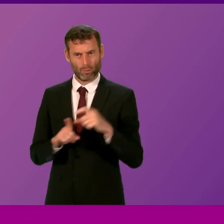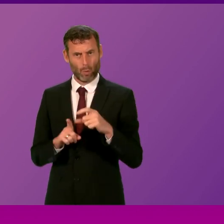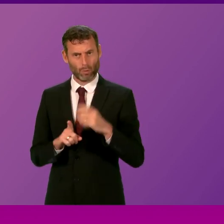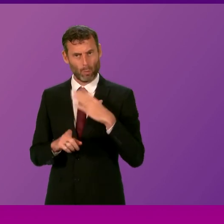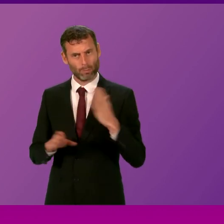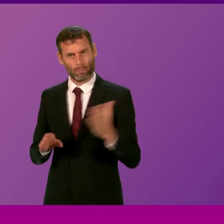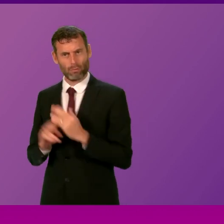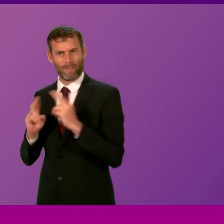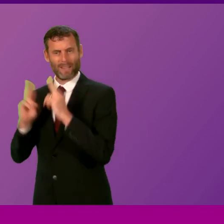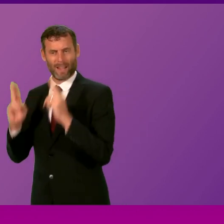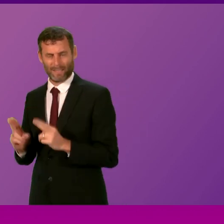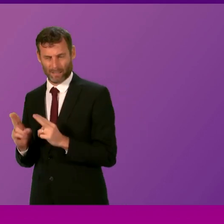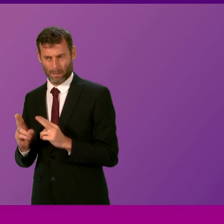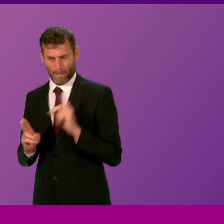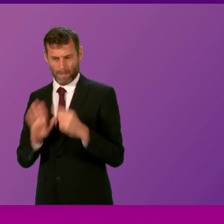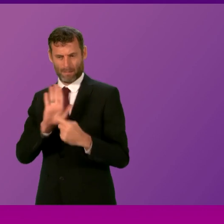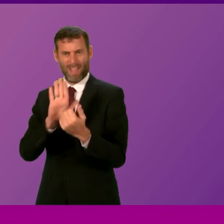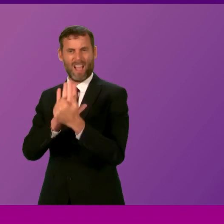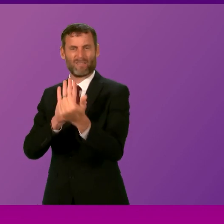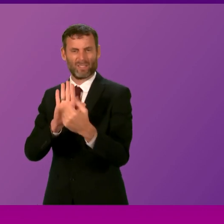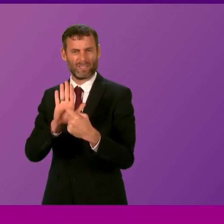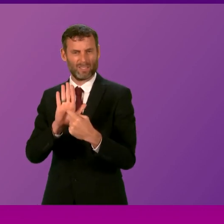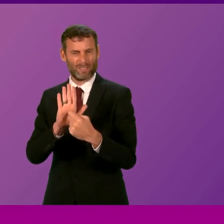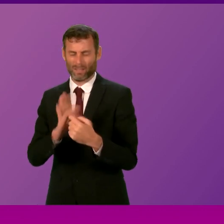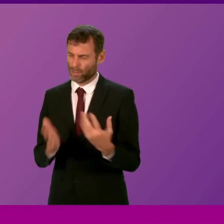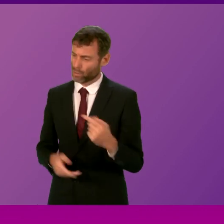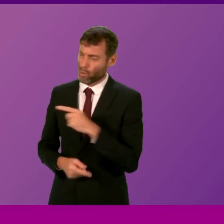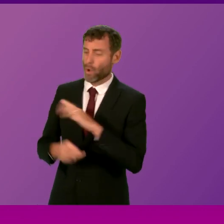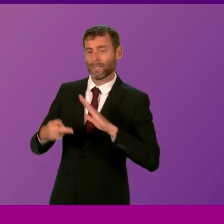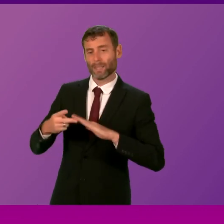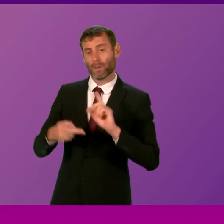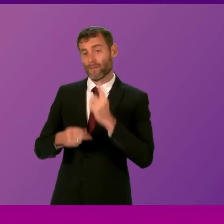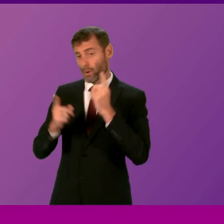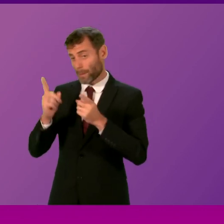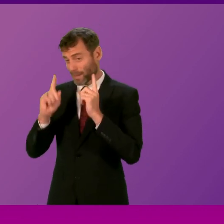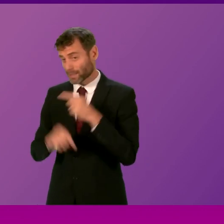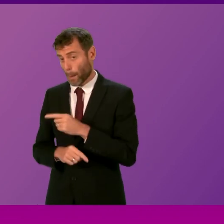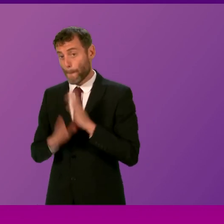First Minister confirm whether it is her intention for short-term let regulations